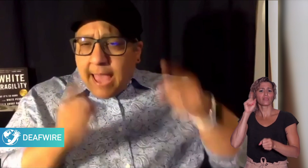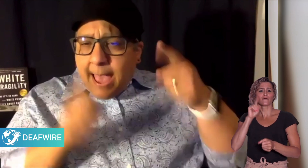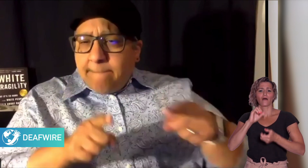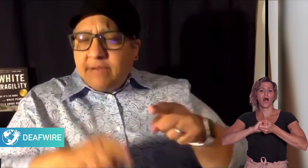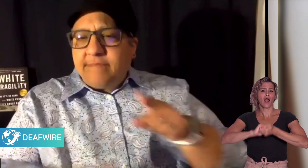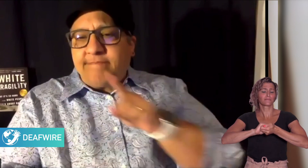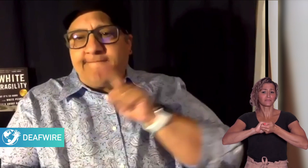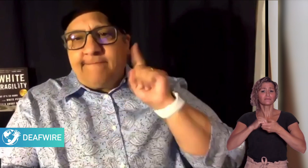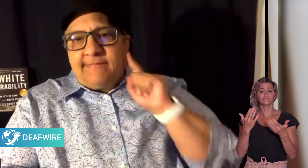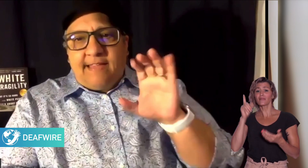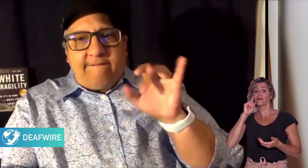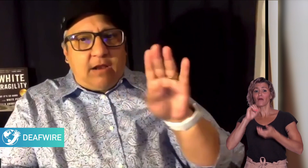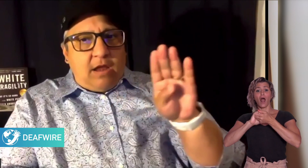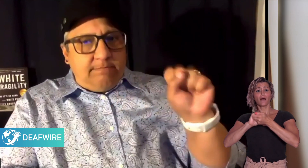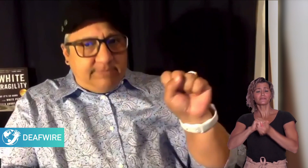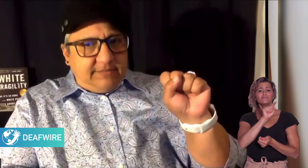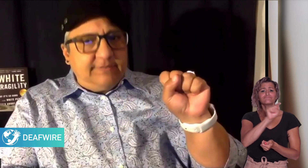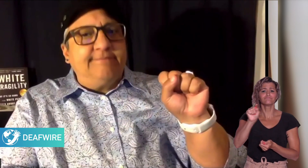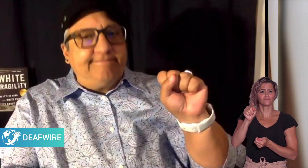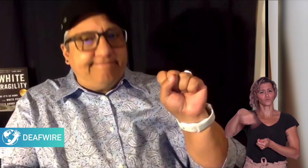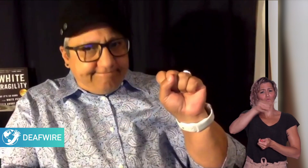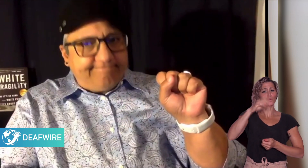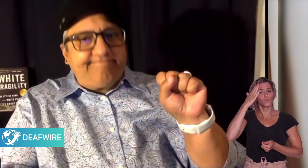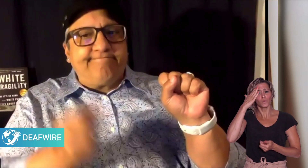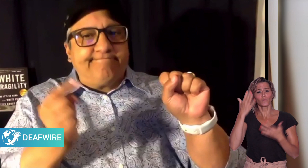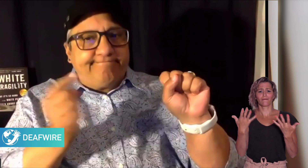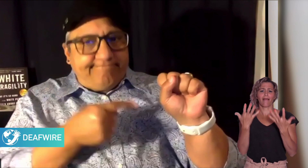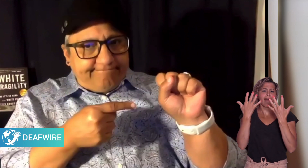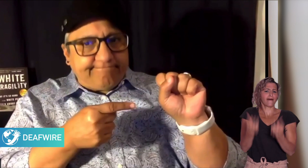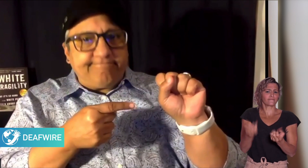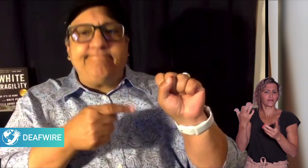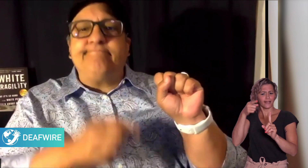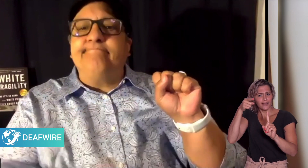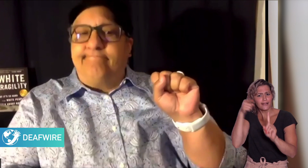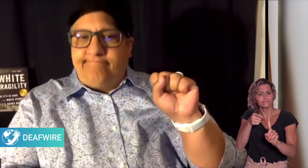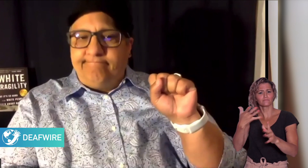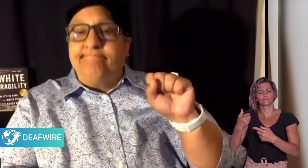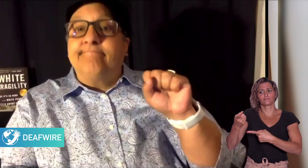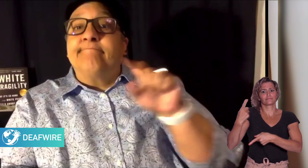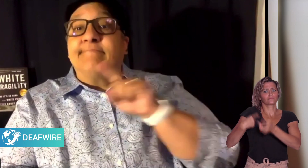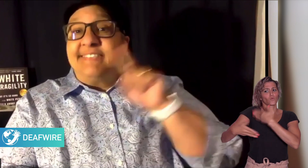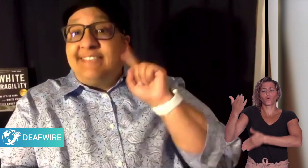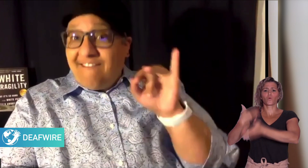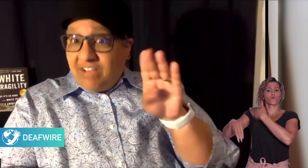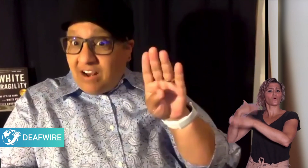Deaf clubs - you know, they have a very particular,